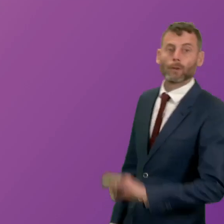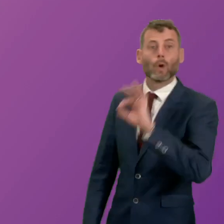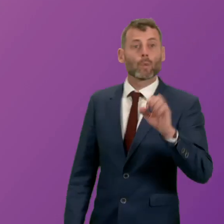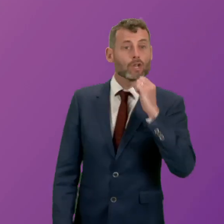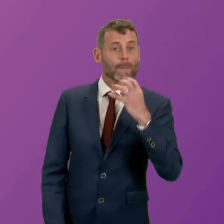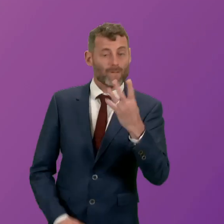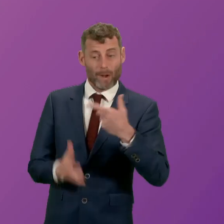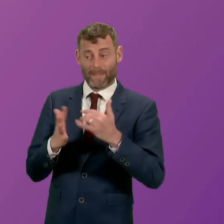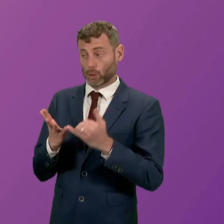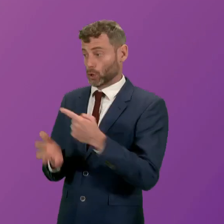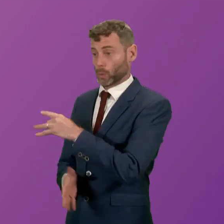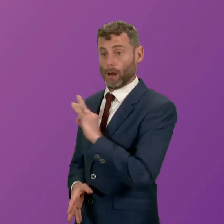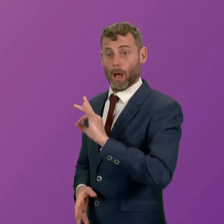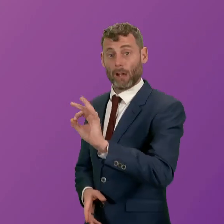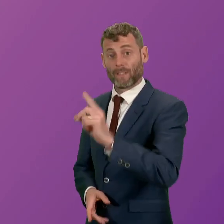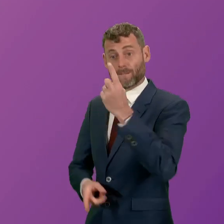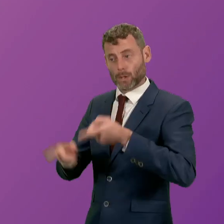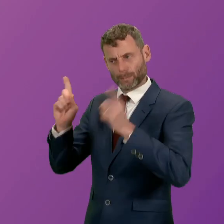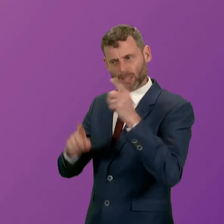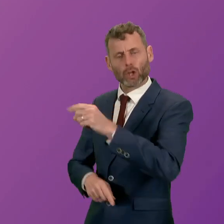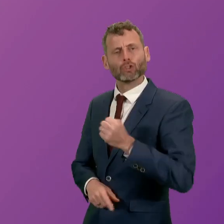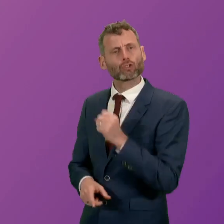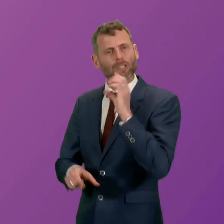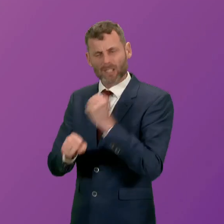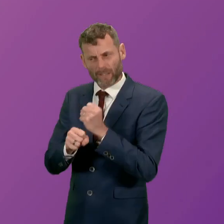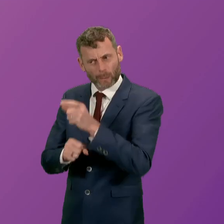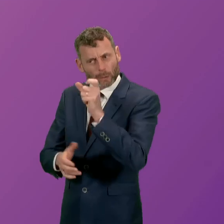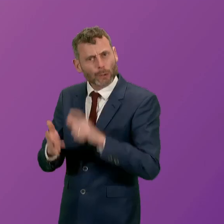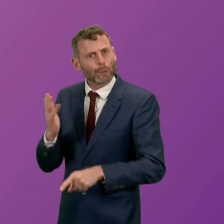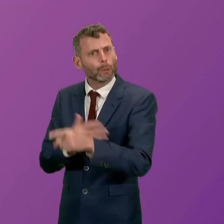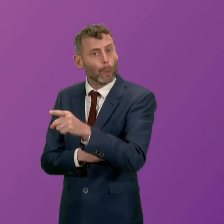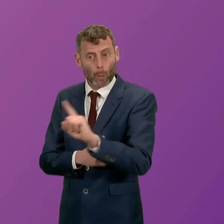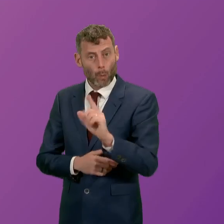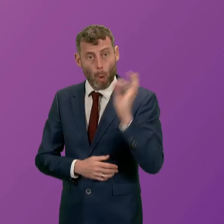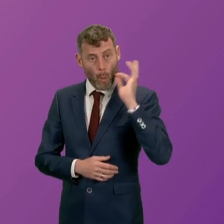To ask the First Minister what the Scottish Government’s response is to water scarcity